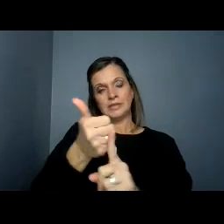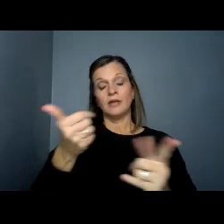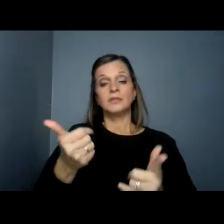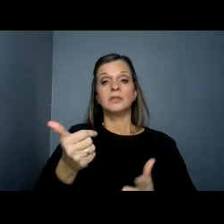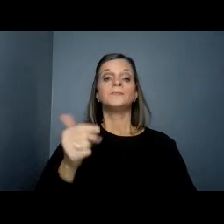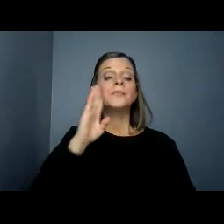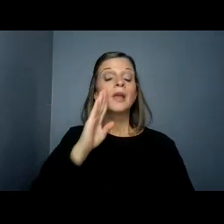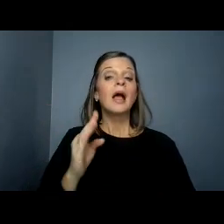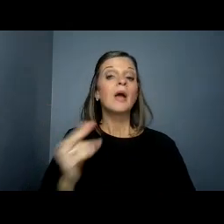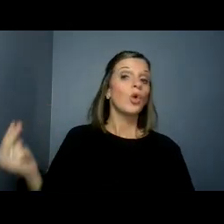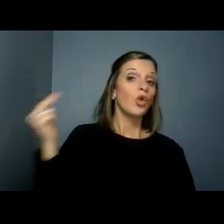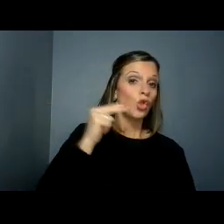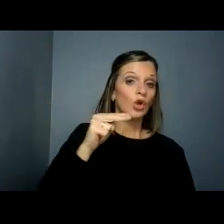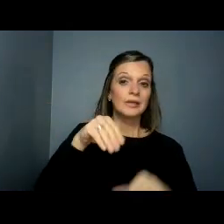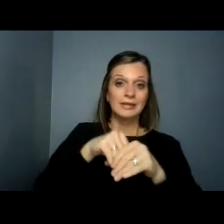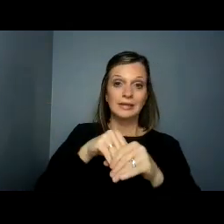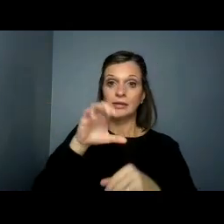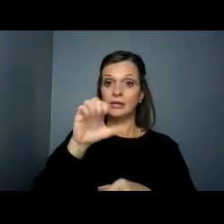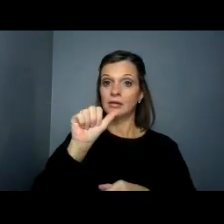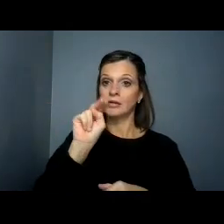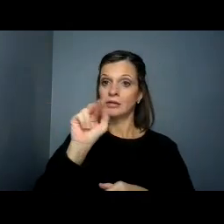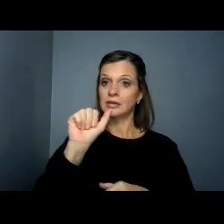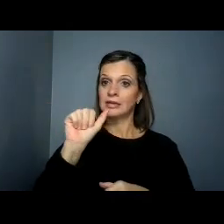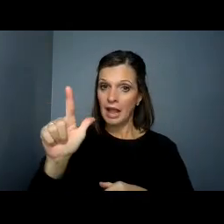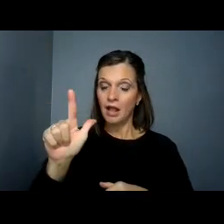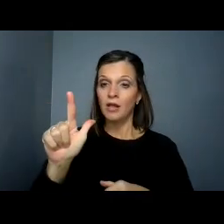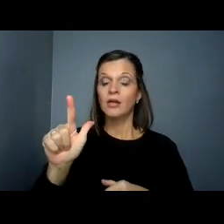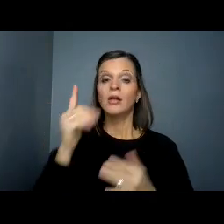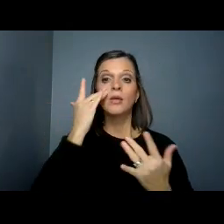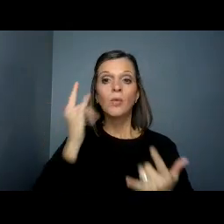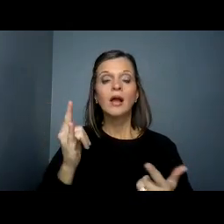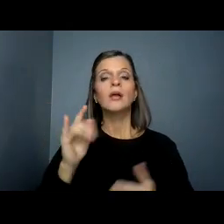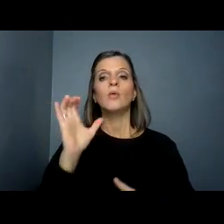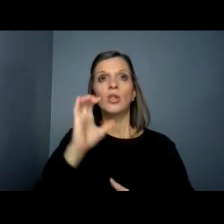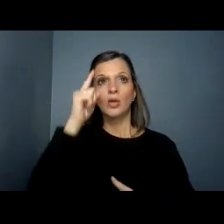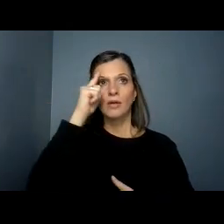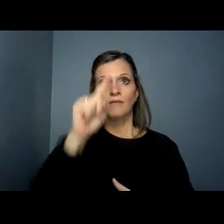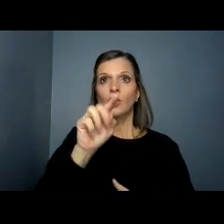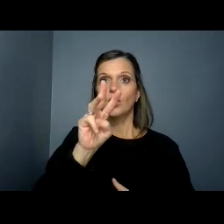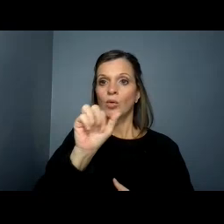gonna check to see if there's any ear wax or as it says here, cerumen or see if somebody hadn't